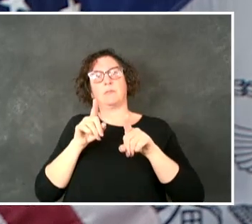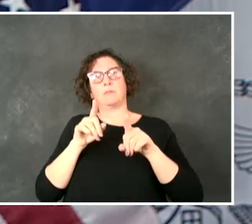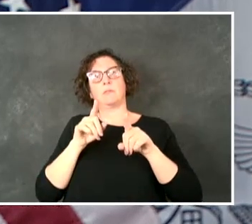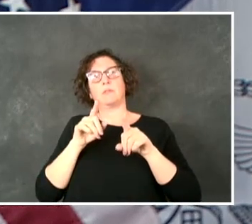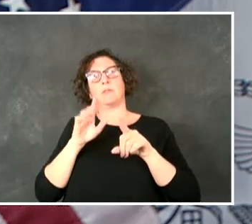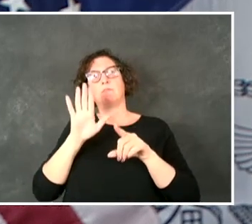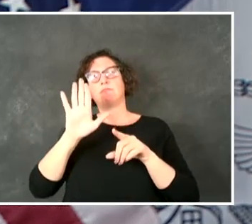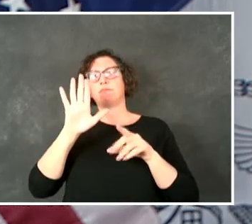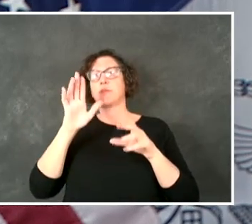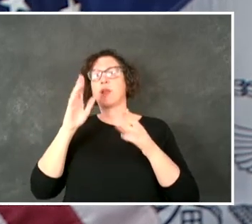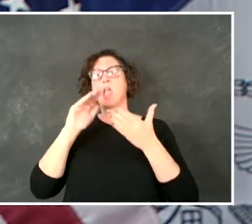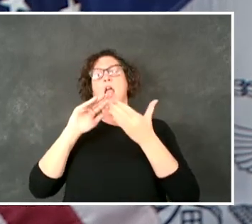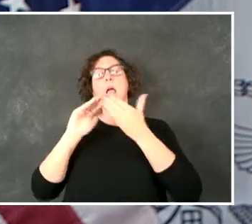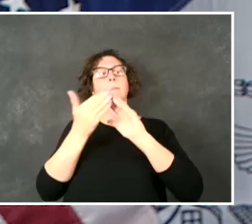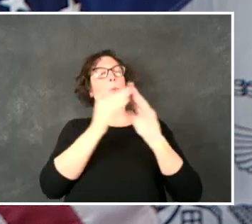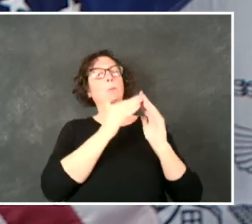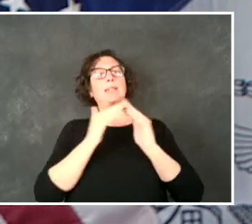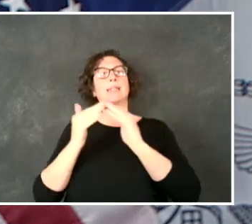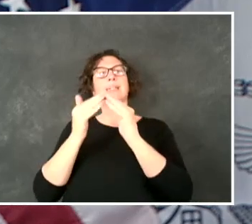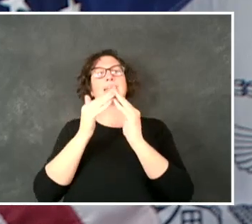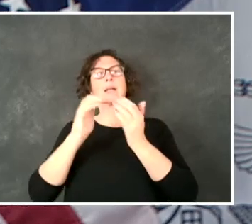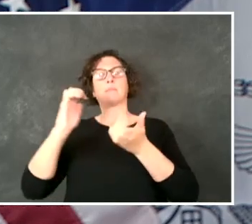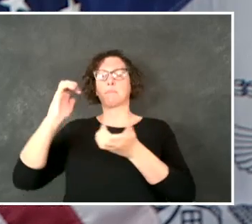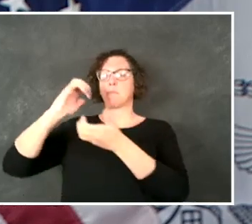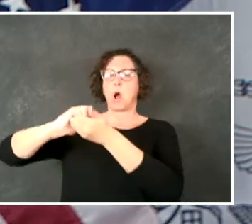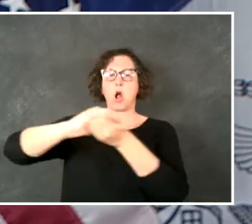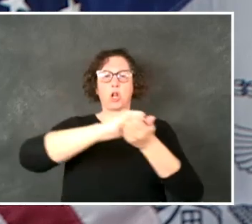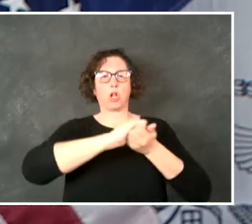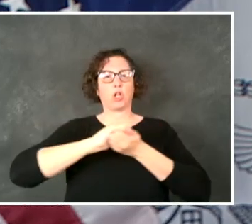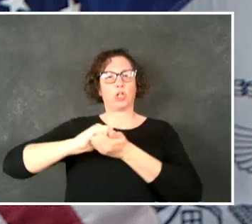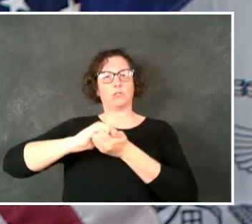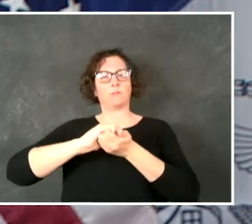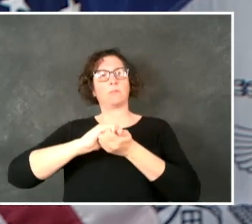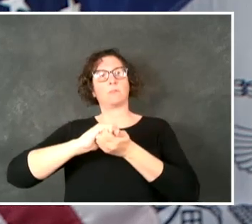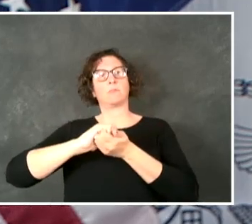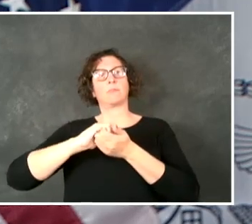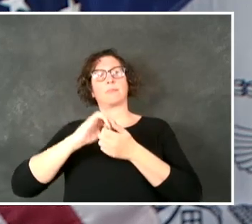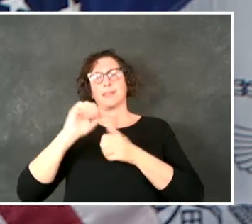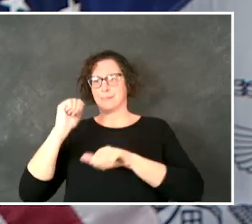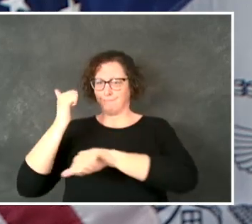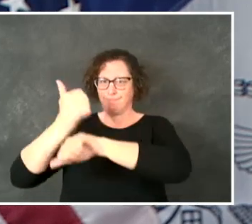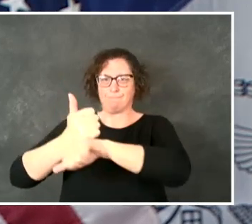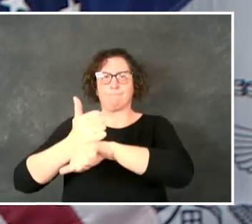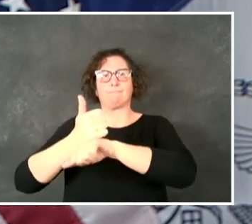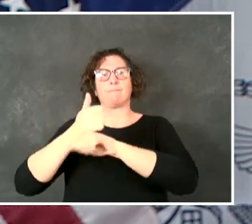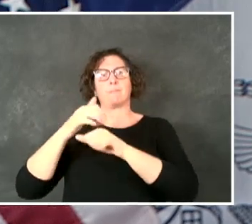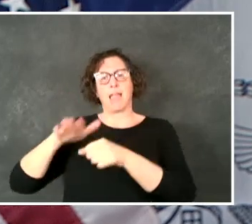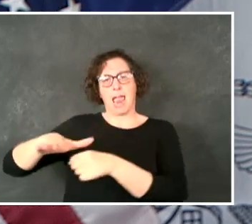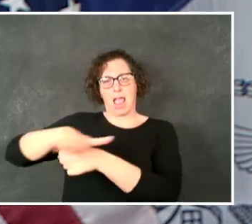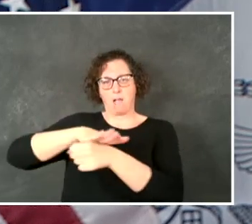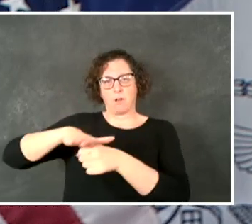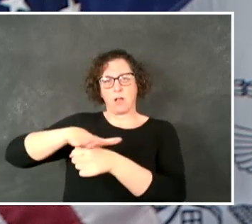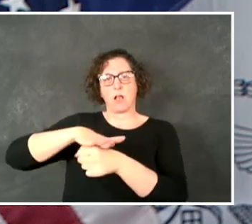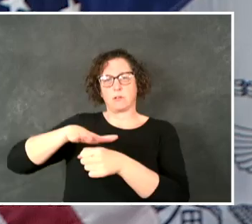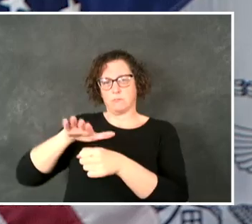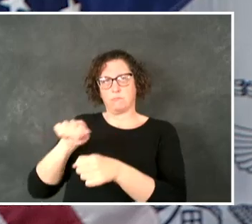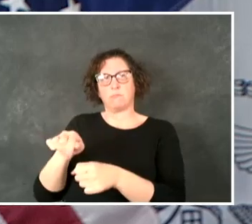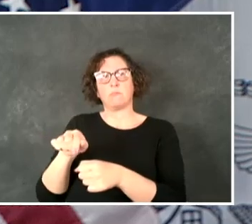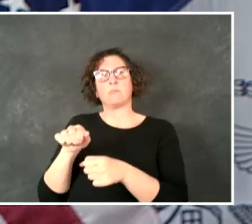CONVERSATION REVOLVE AROUND COMMUNITY PARTNERS TO BE RELIED UPON TO CREATE STRUCTURE